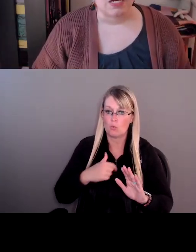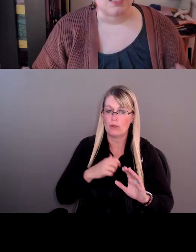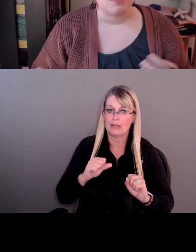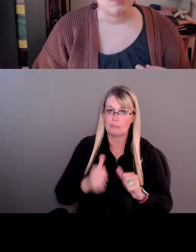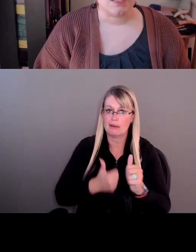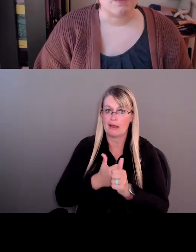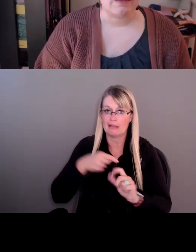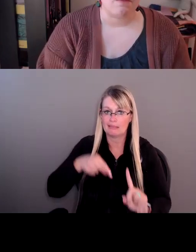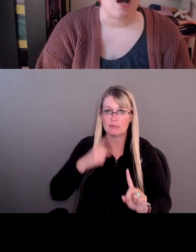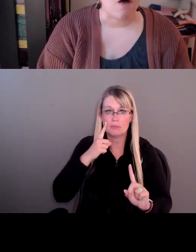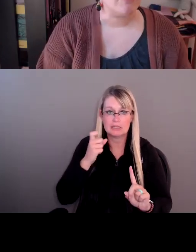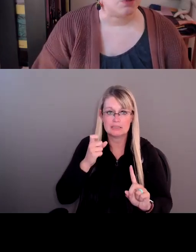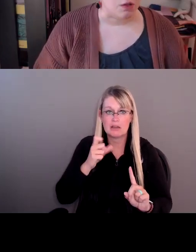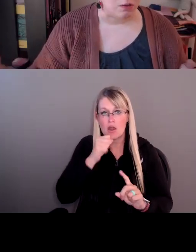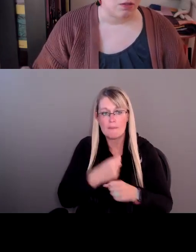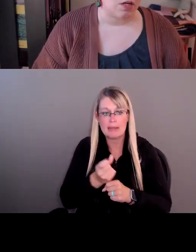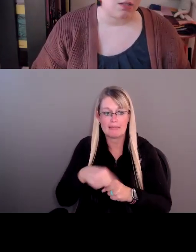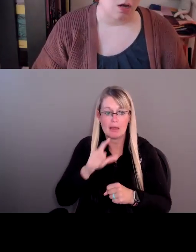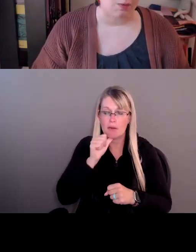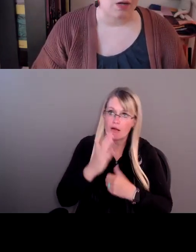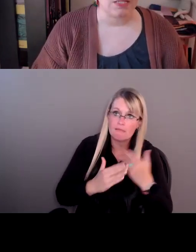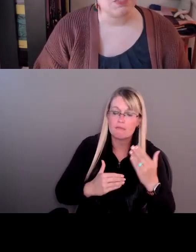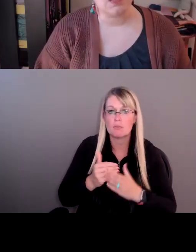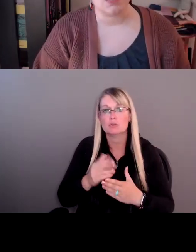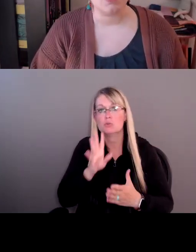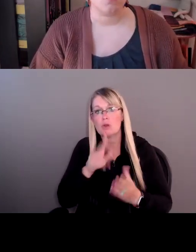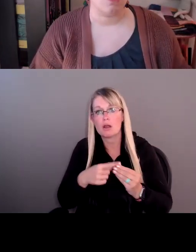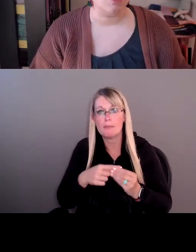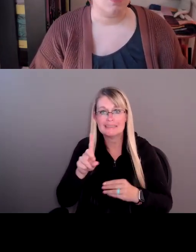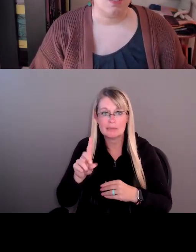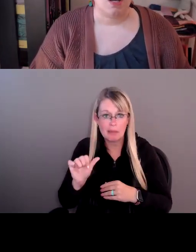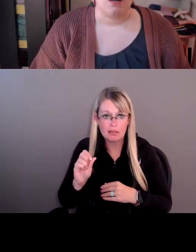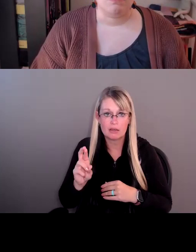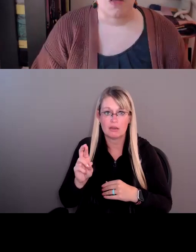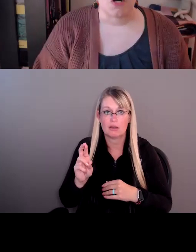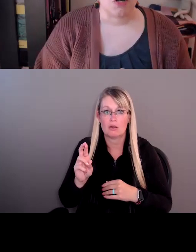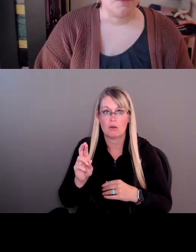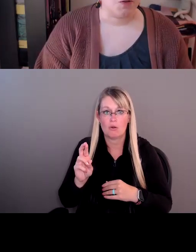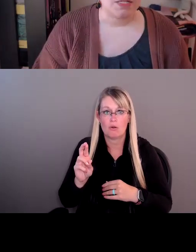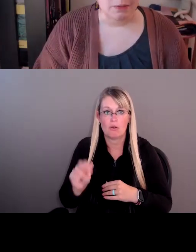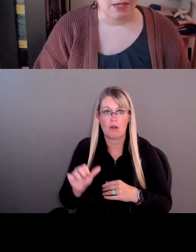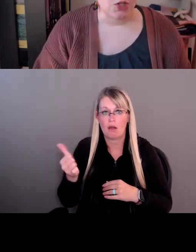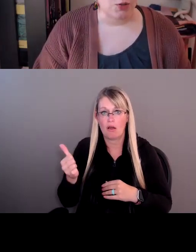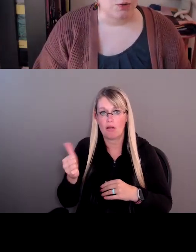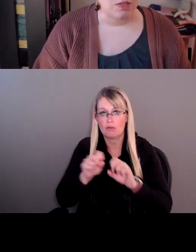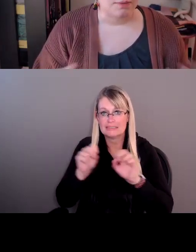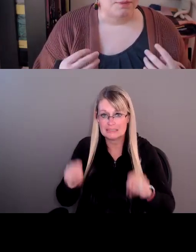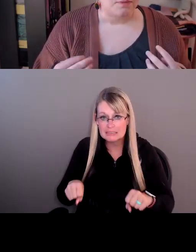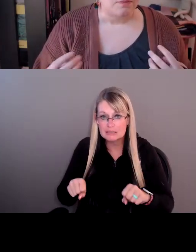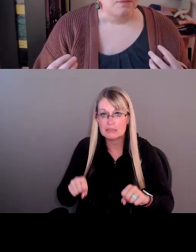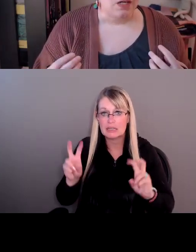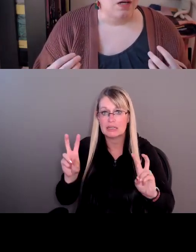because it does not make them uncomfortable to talk about disability or other systemic issues,